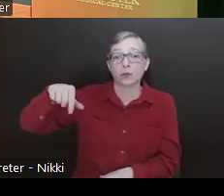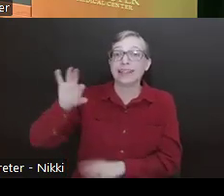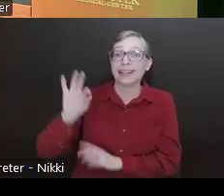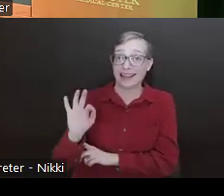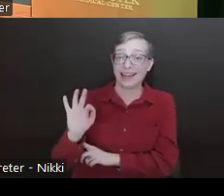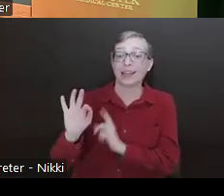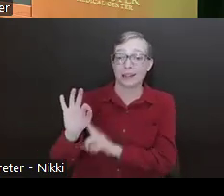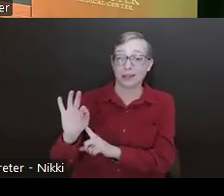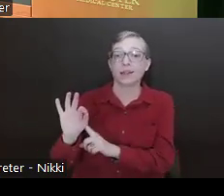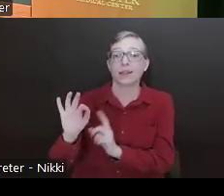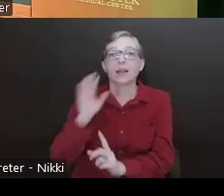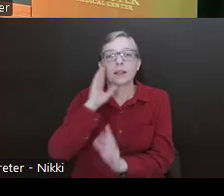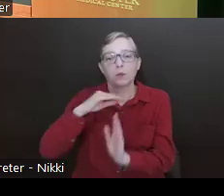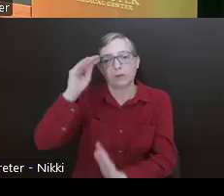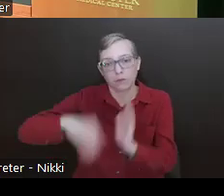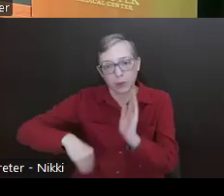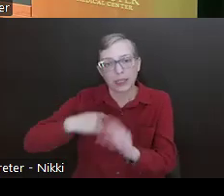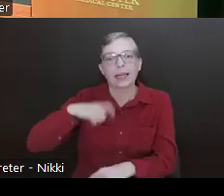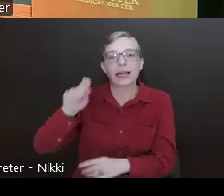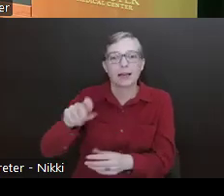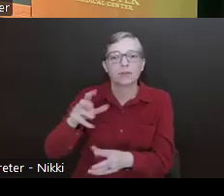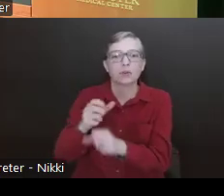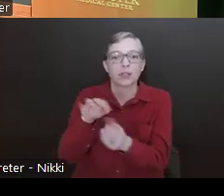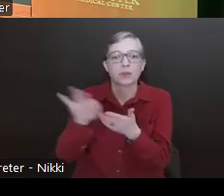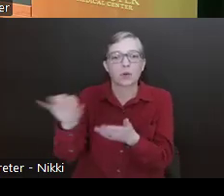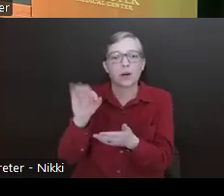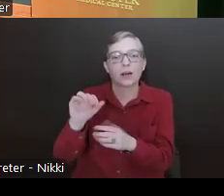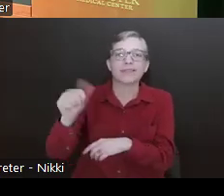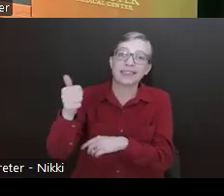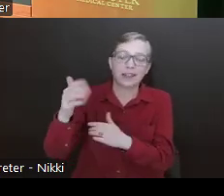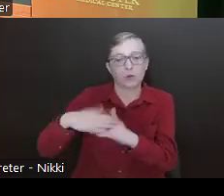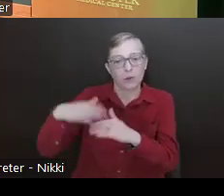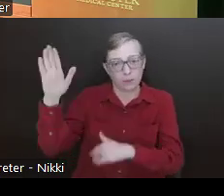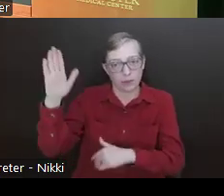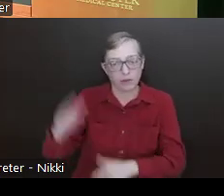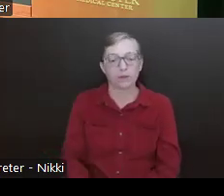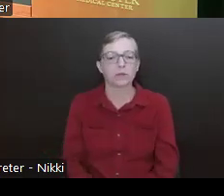eligible for this study and so in our latent class analysis we found that there were four different